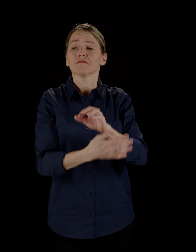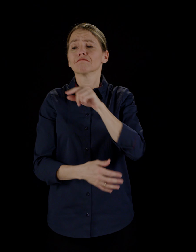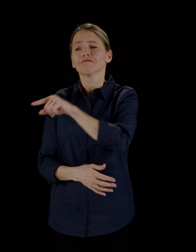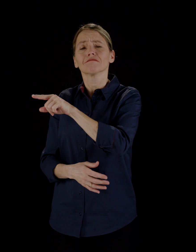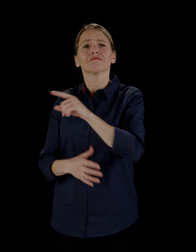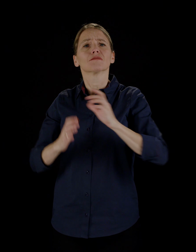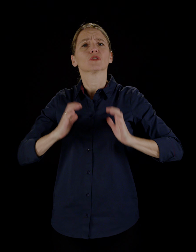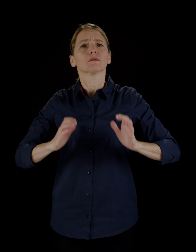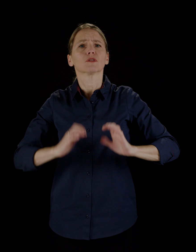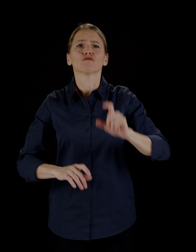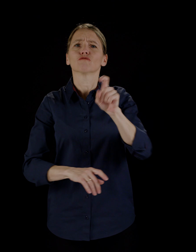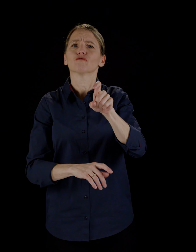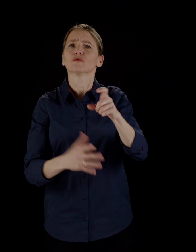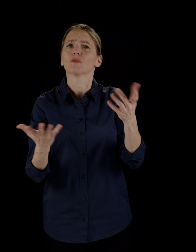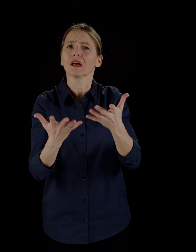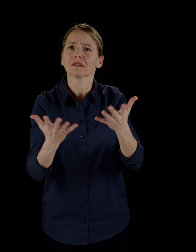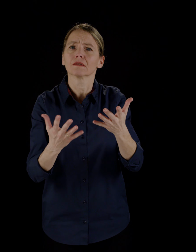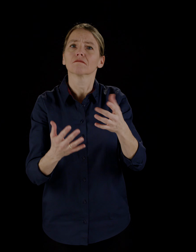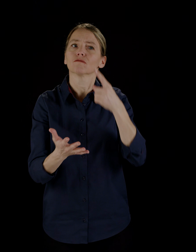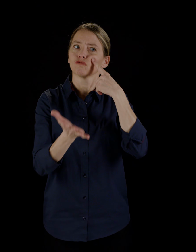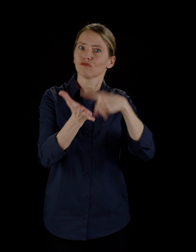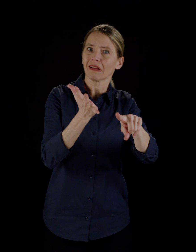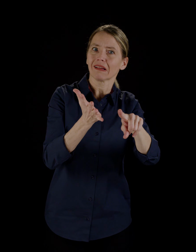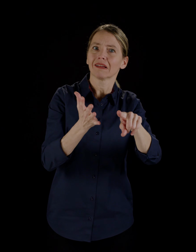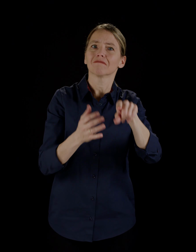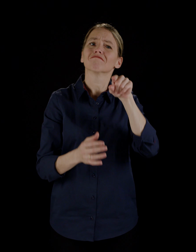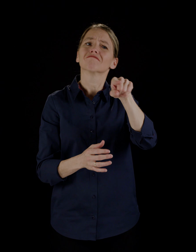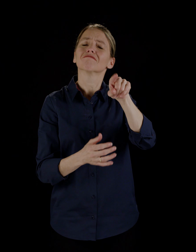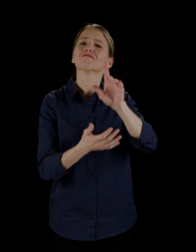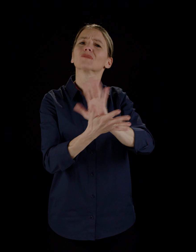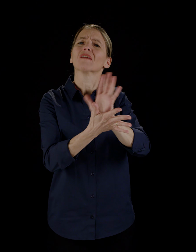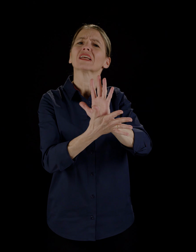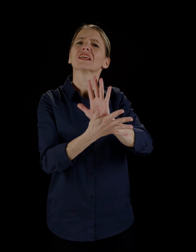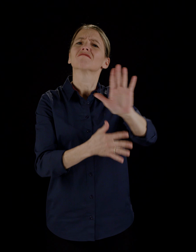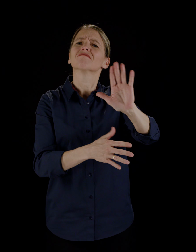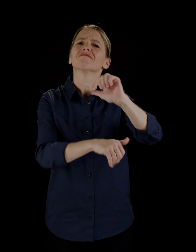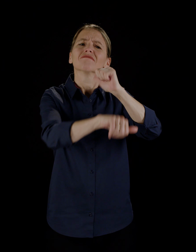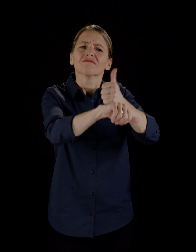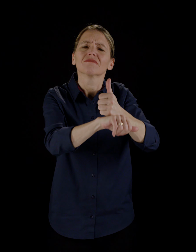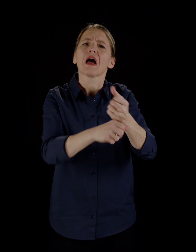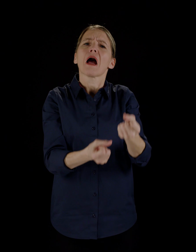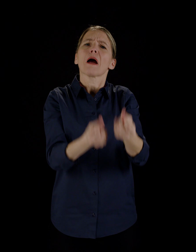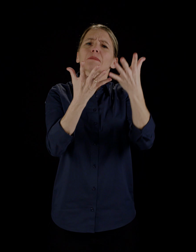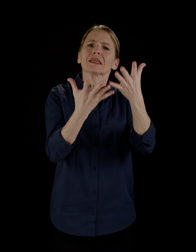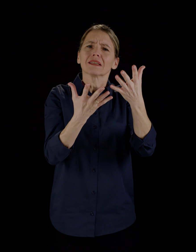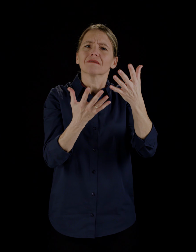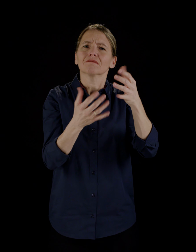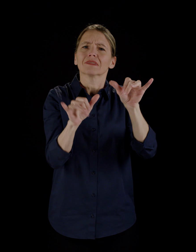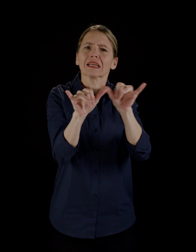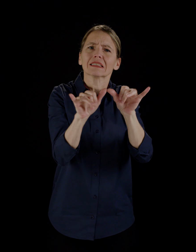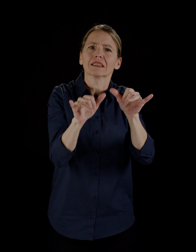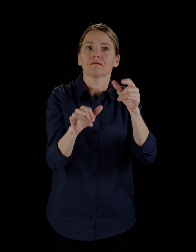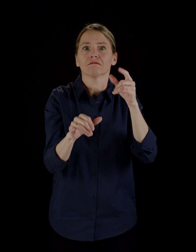and size of the download. Customers can save a lot of data by choosing SD over HD.